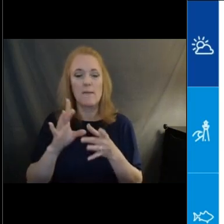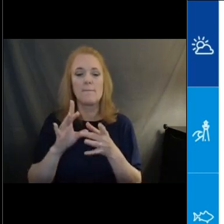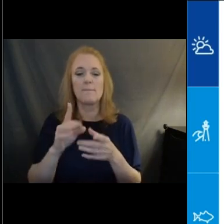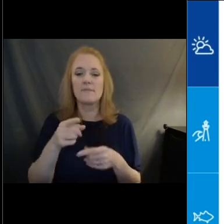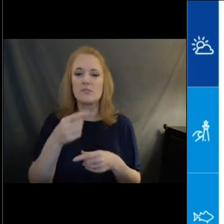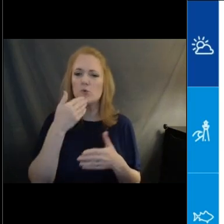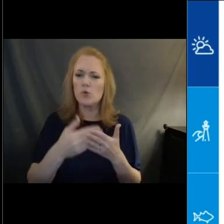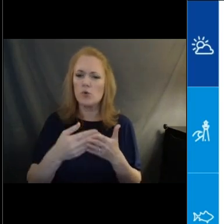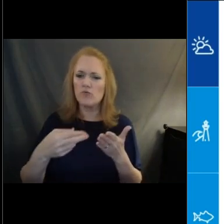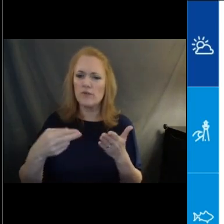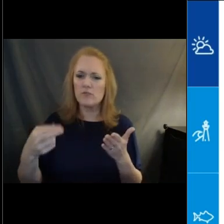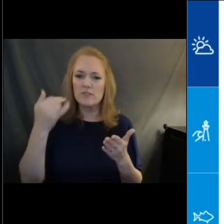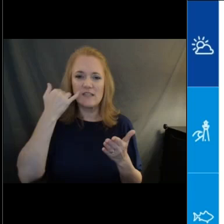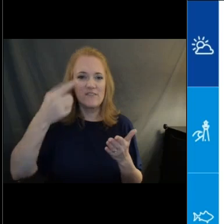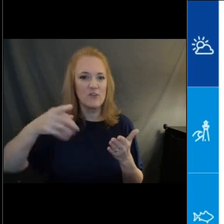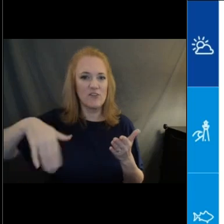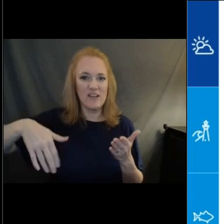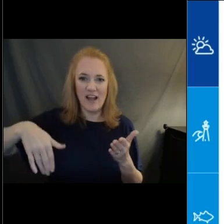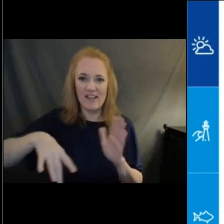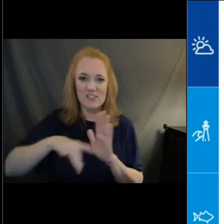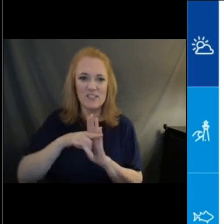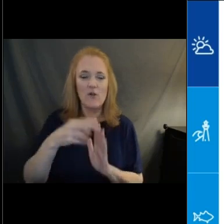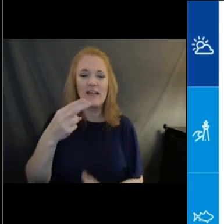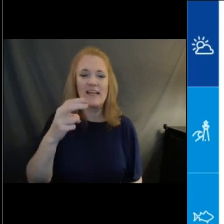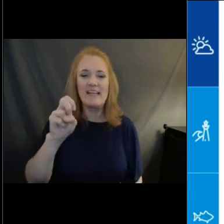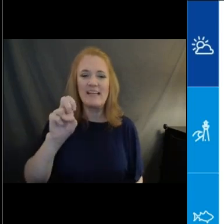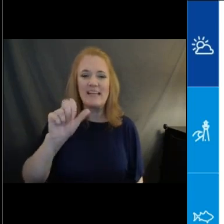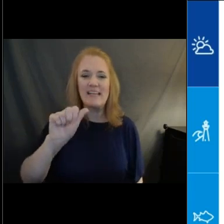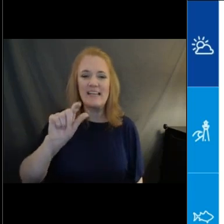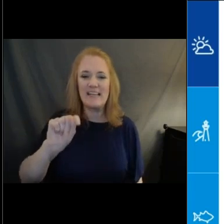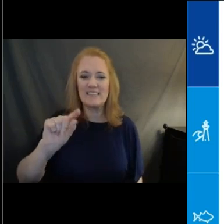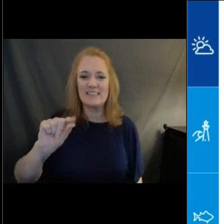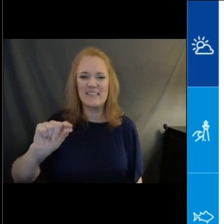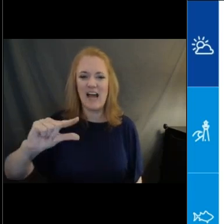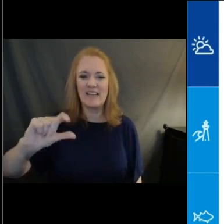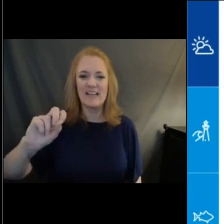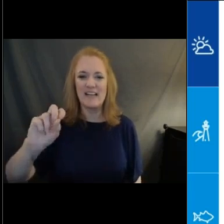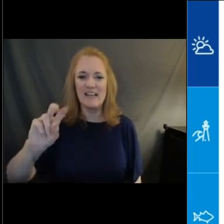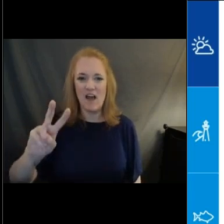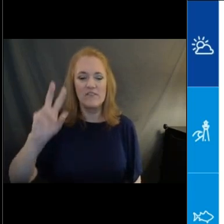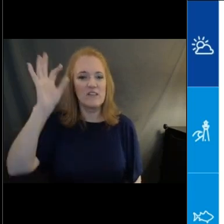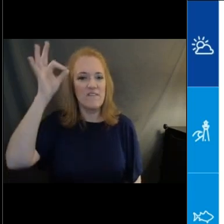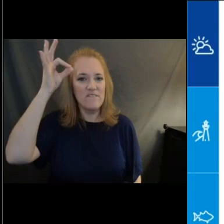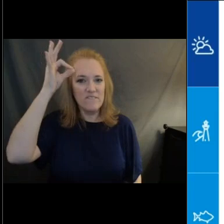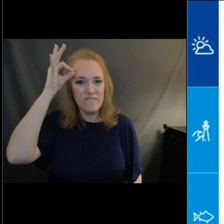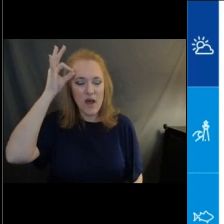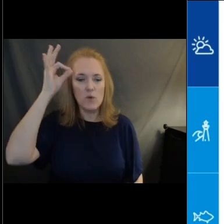had a chance to check it out is heat.gov and this is the Federal Heat Health Information Hub,